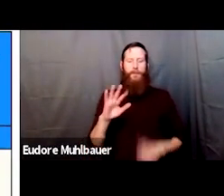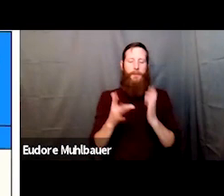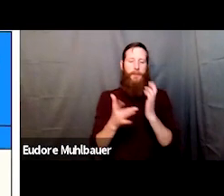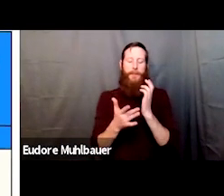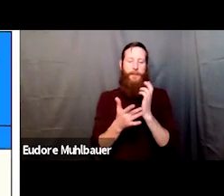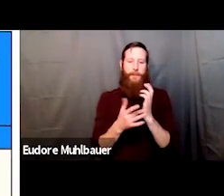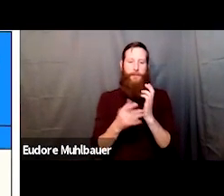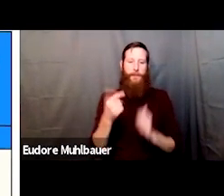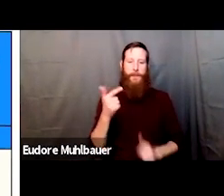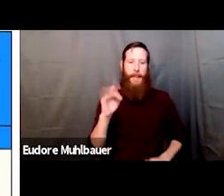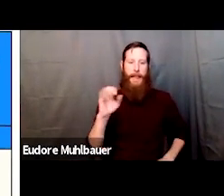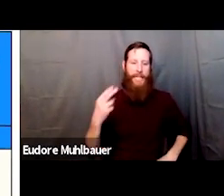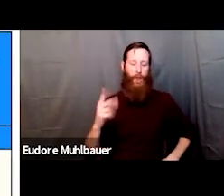technical glitch there